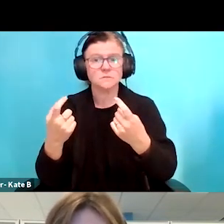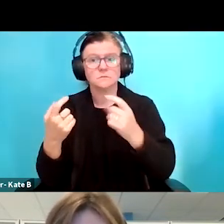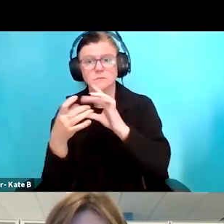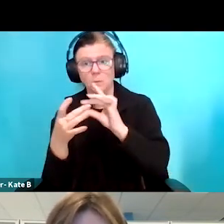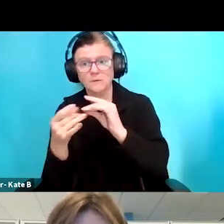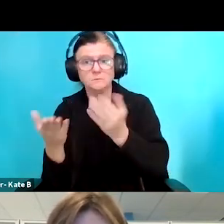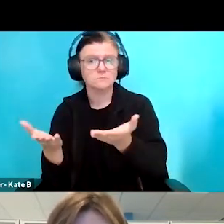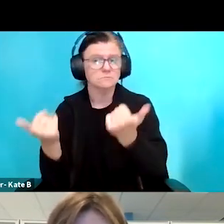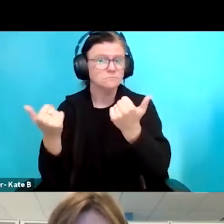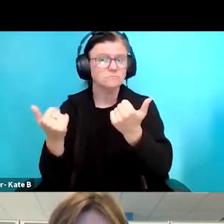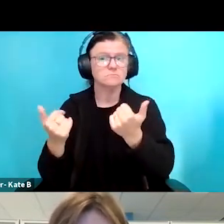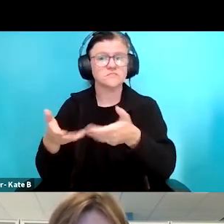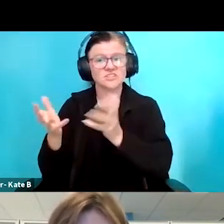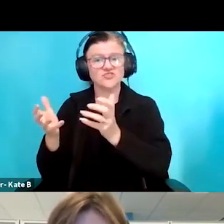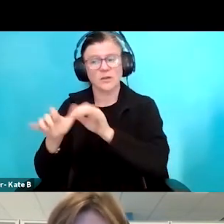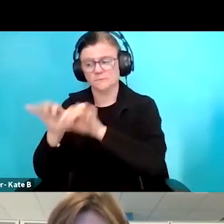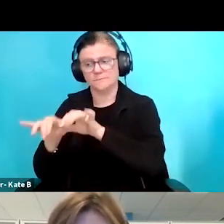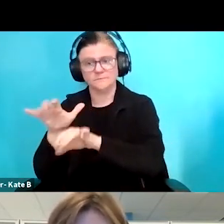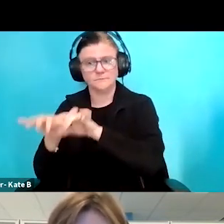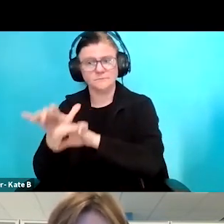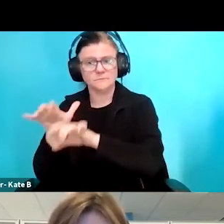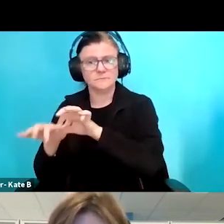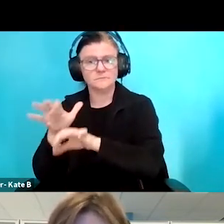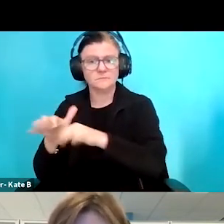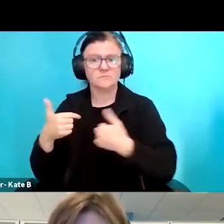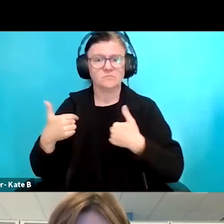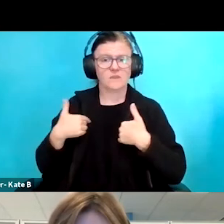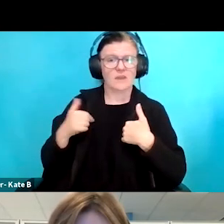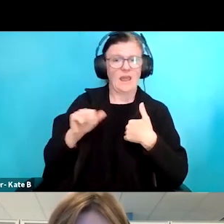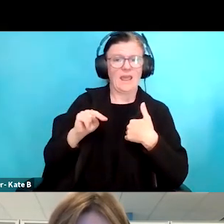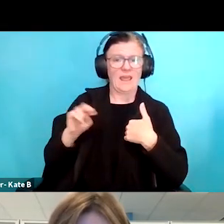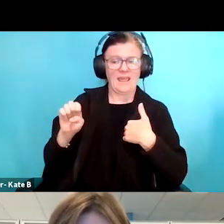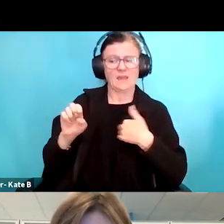presenters, please put those in the chat box and I’ll be monitoring the chat for those questions